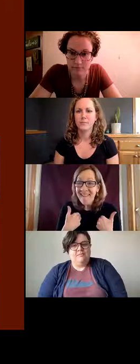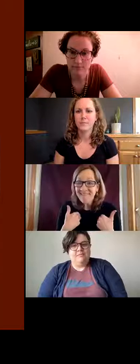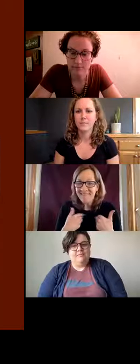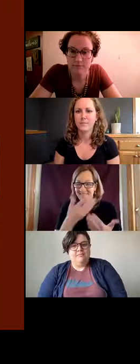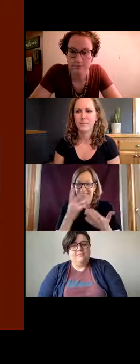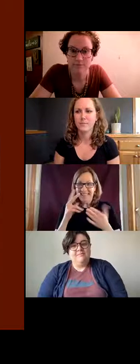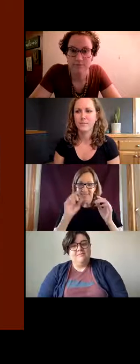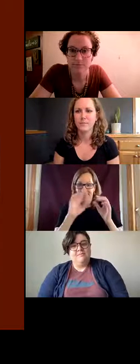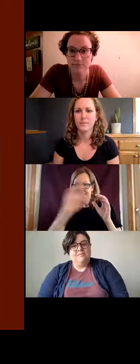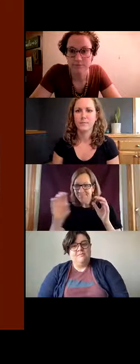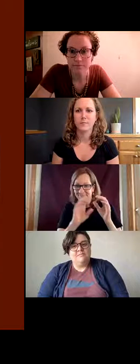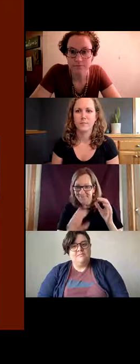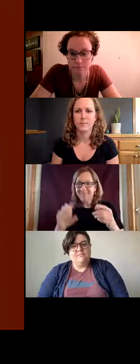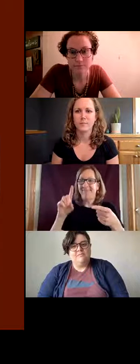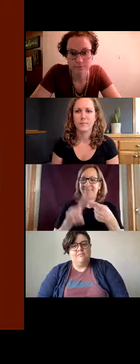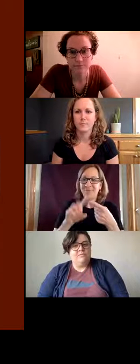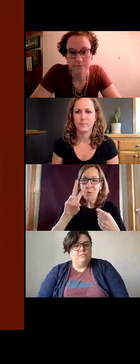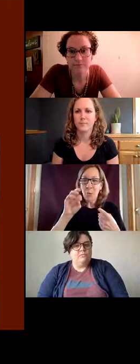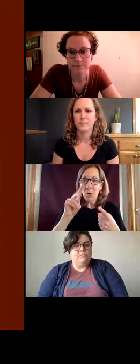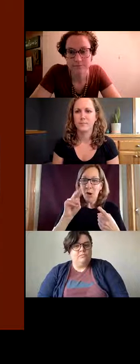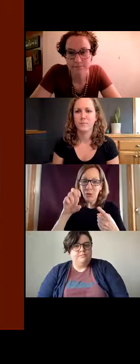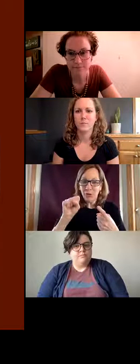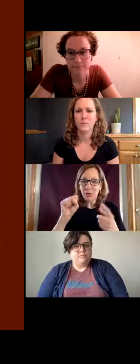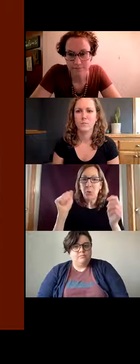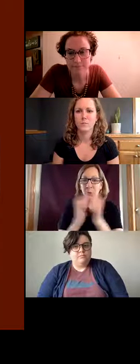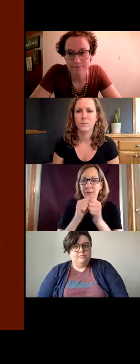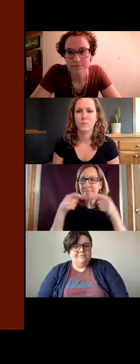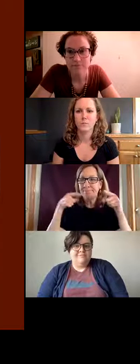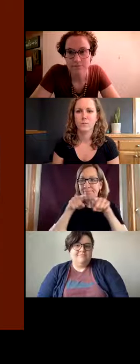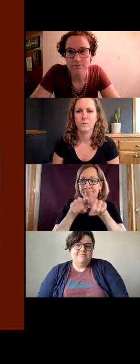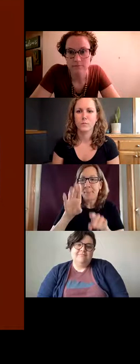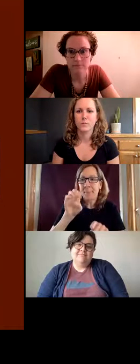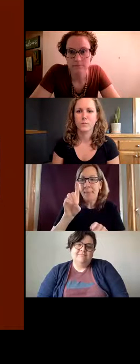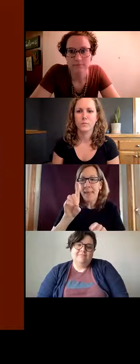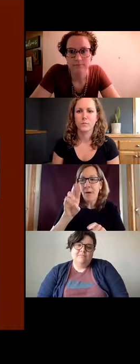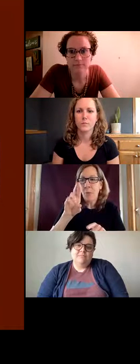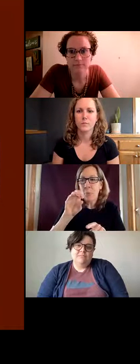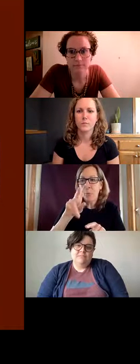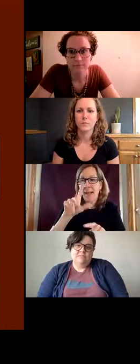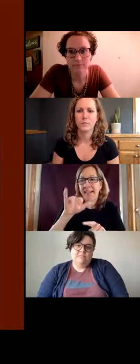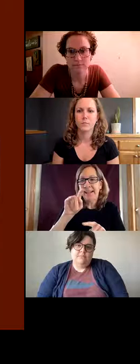Michele: the curriculum that you have -- that we use here, you can see are all here. It's McGraw-Hill,